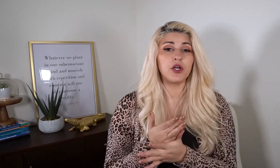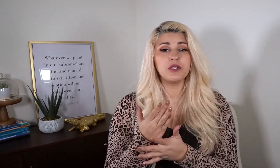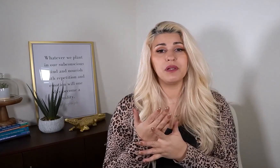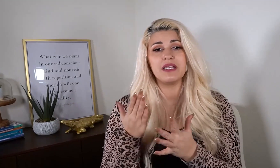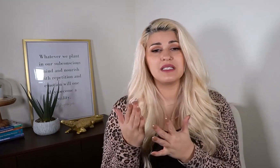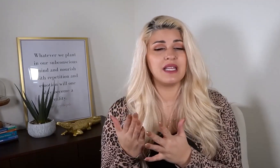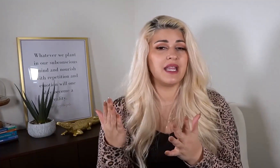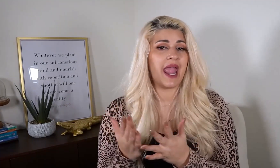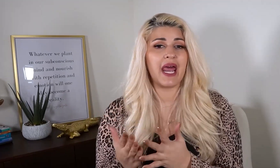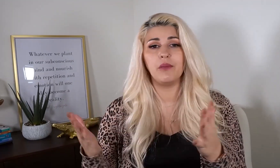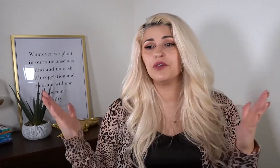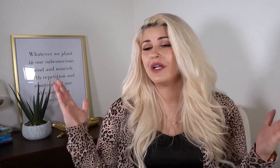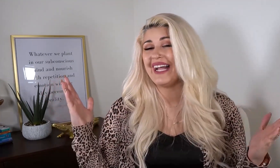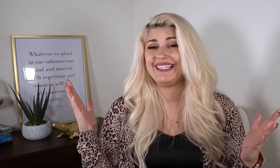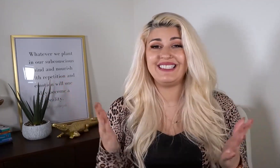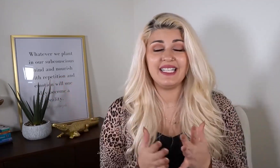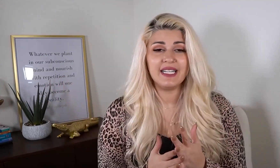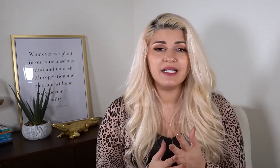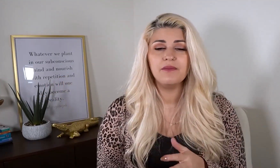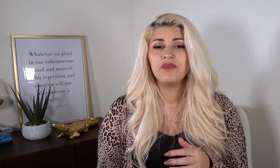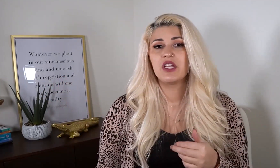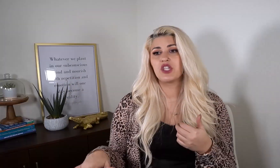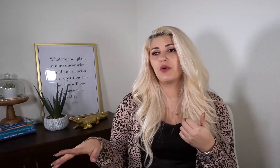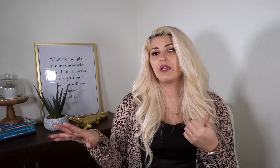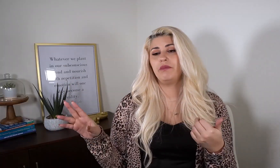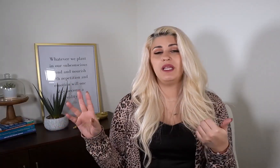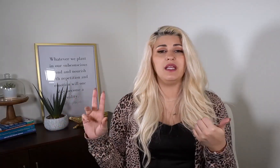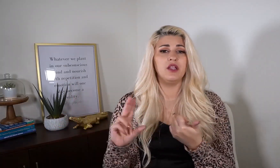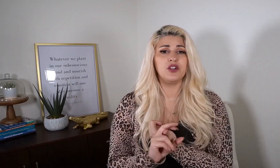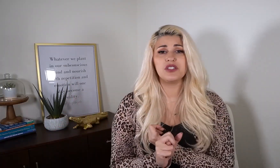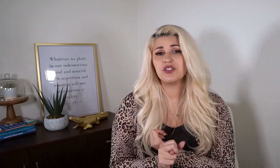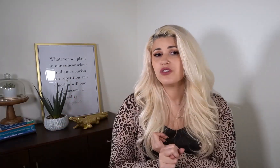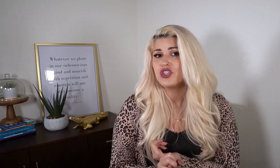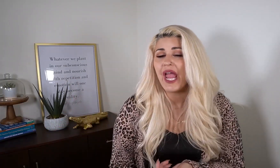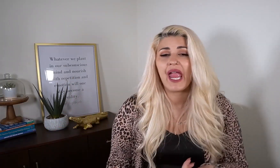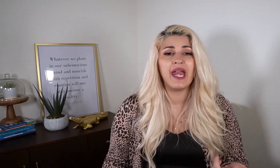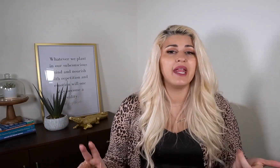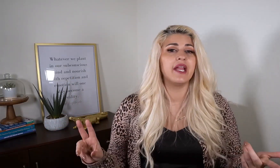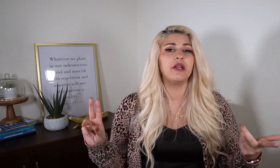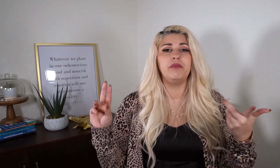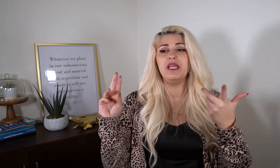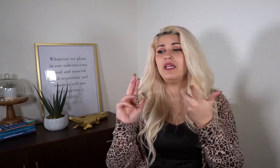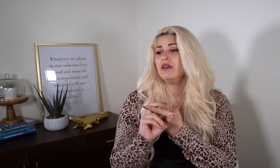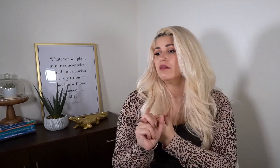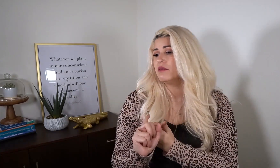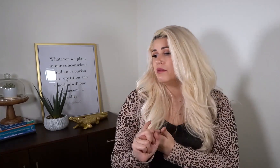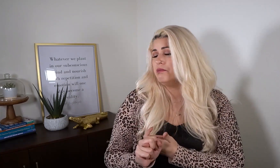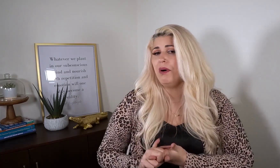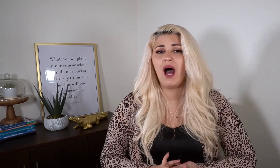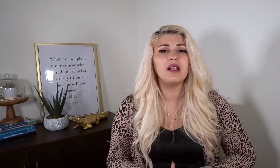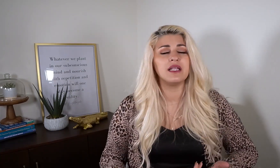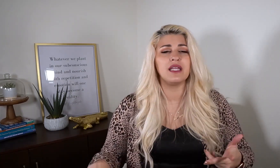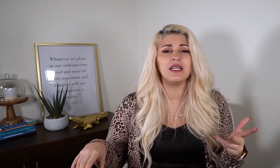a person place, thing, animal, idea. So it could be your sister Jane, it could be Bali,